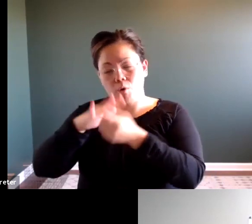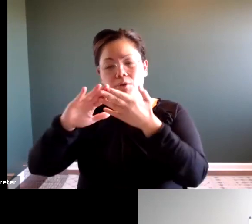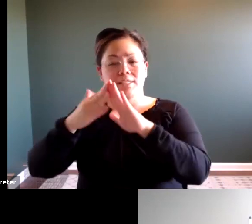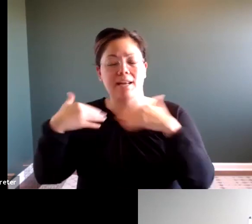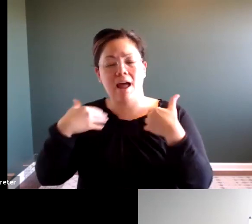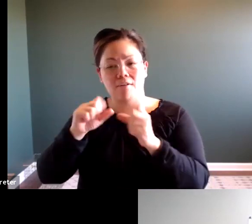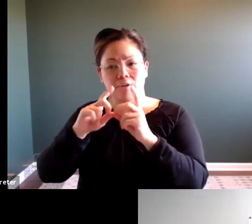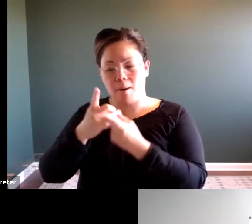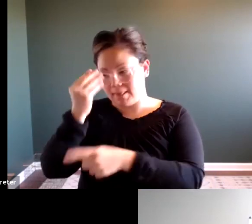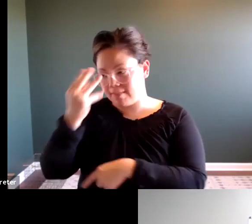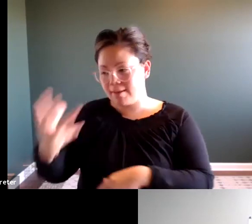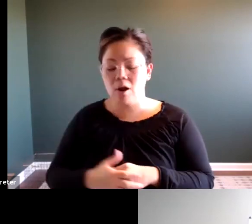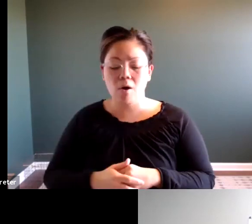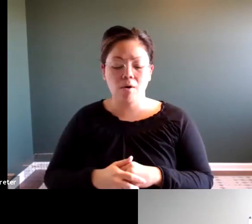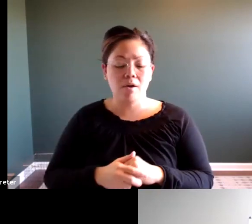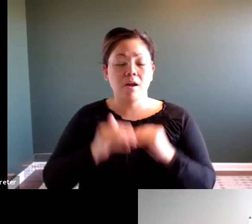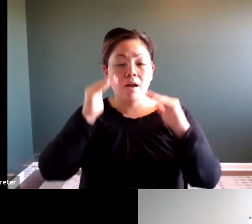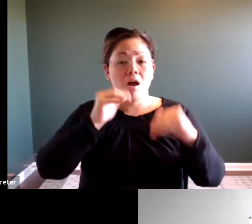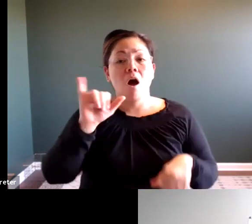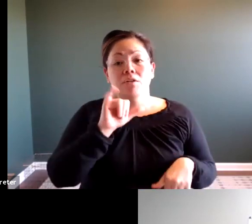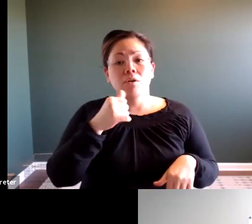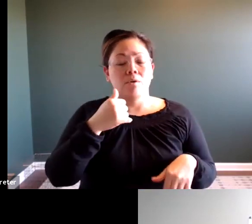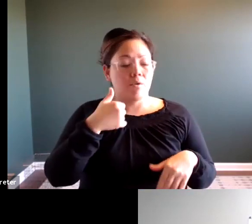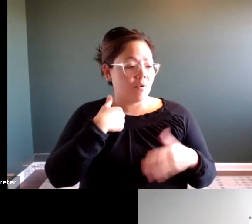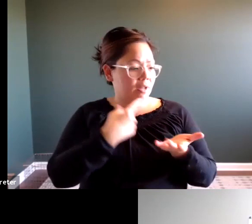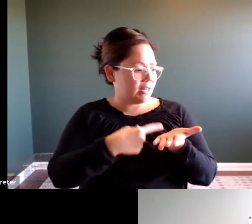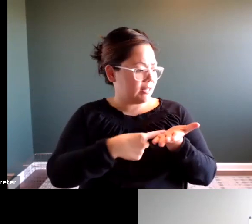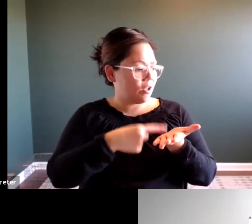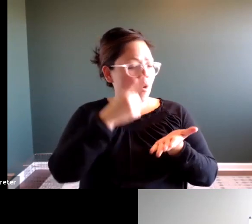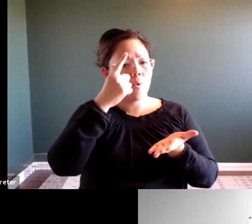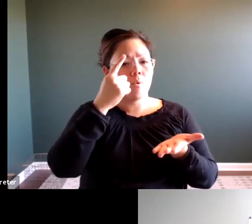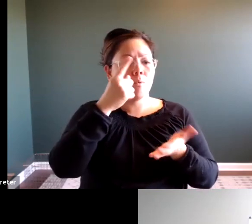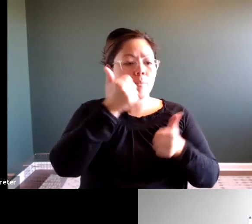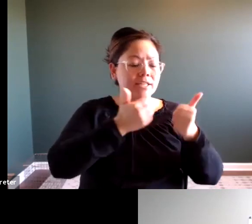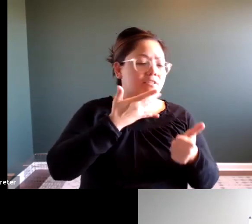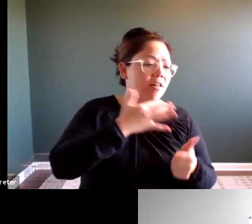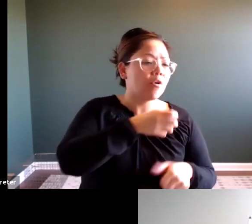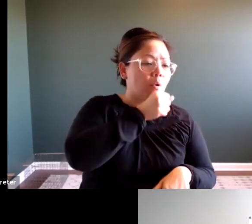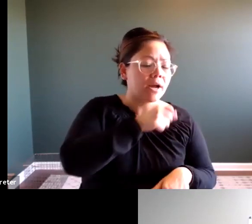I think I talked about the, what goes into making the colors orange and red.